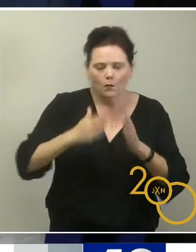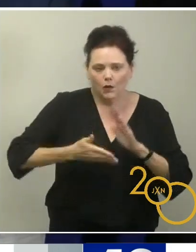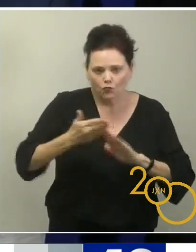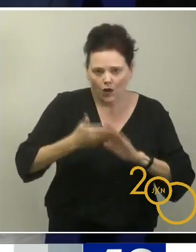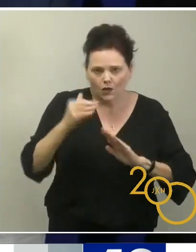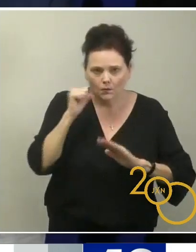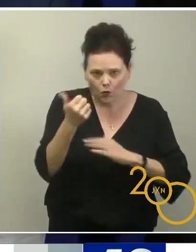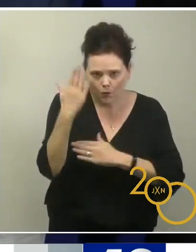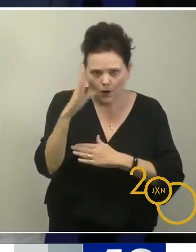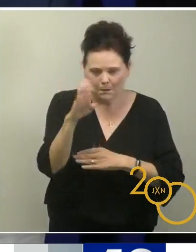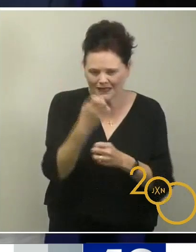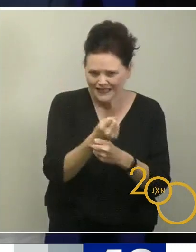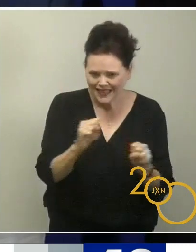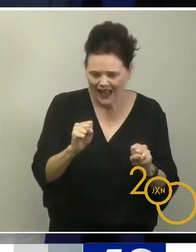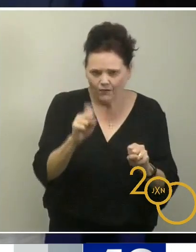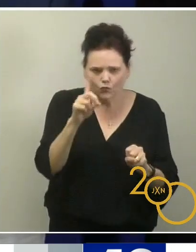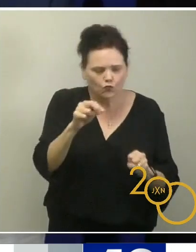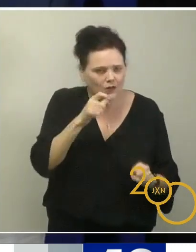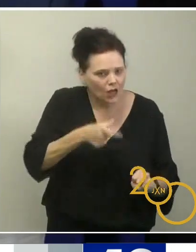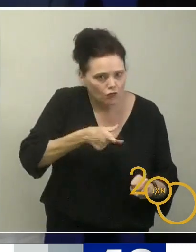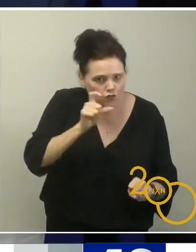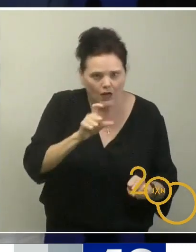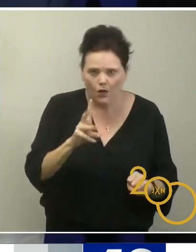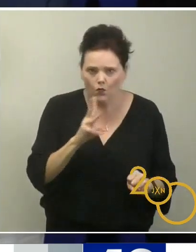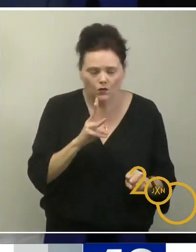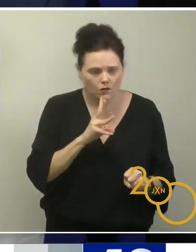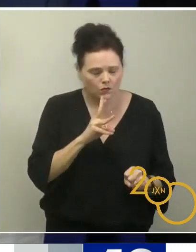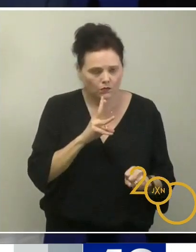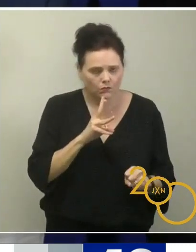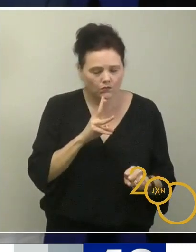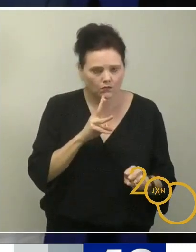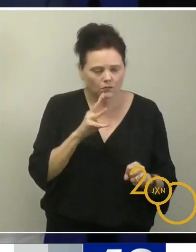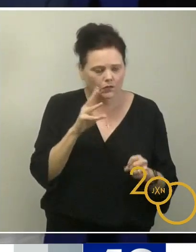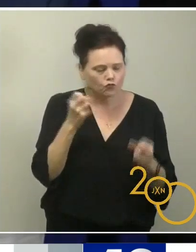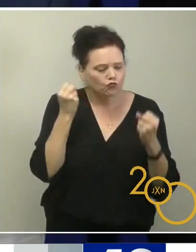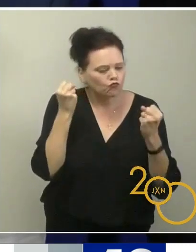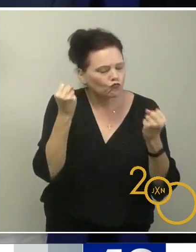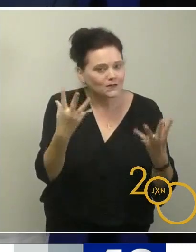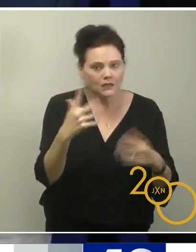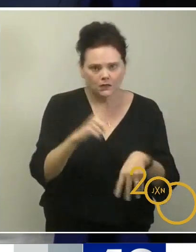PRINCIPLE ENDS OF THE MOMENT INCIDENT COMMAND CENTER WILL BE OPERATING TOMORROW MORNING. PLEASE, STAY SAFE.